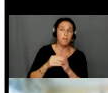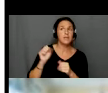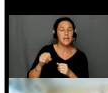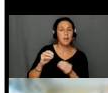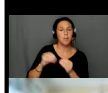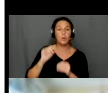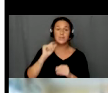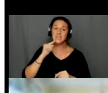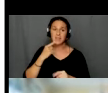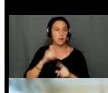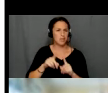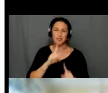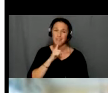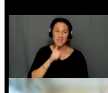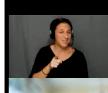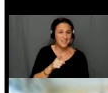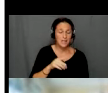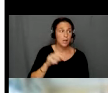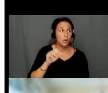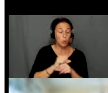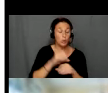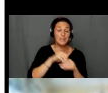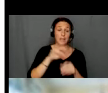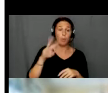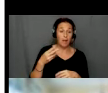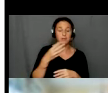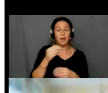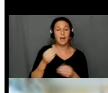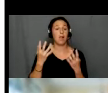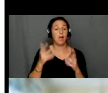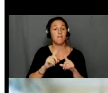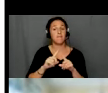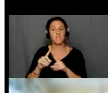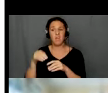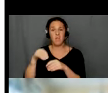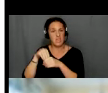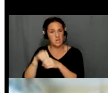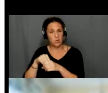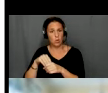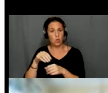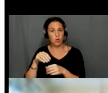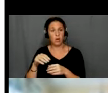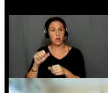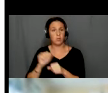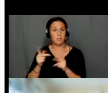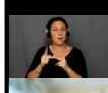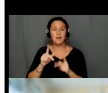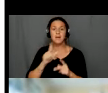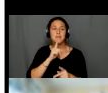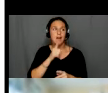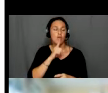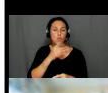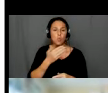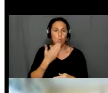reality is is that workers and warehouses and a lot of other indoor workplaces are really not very well insulated from environment.